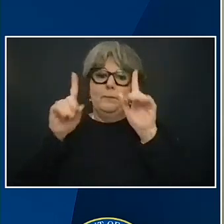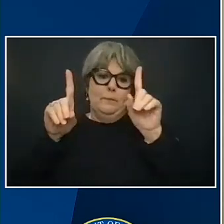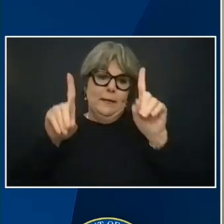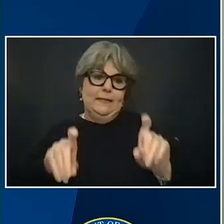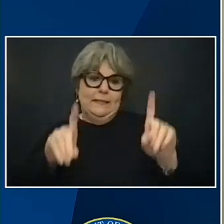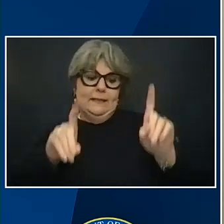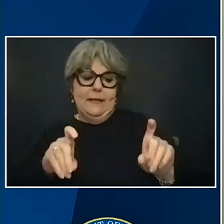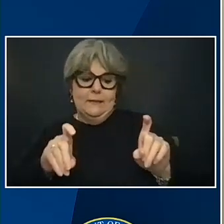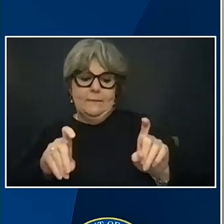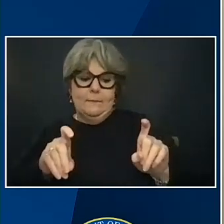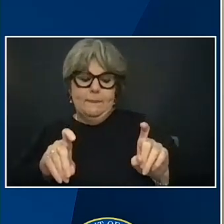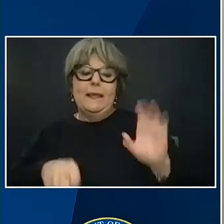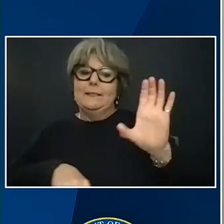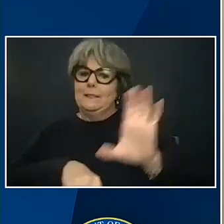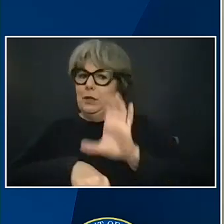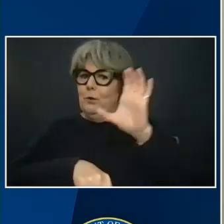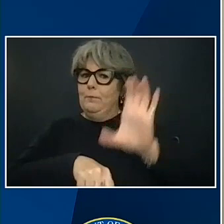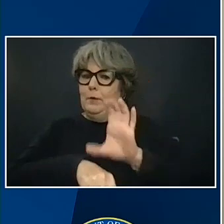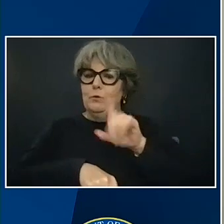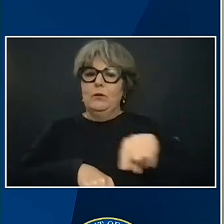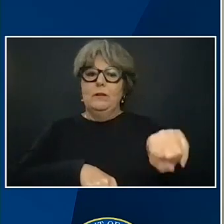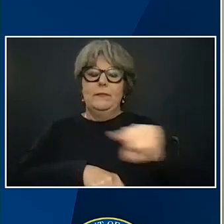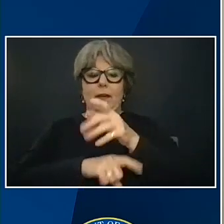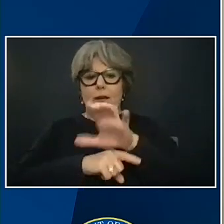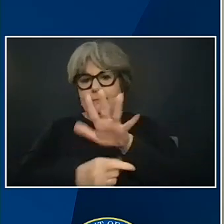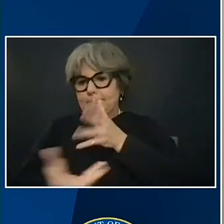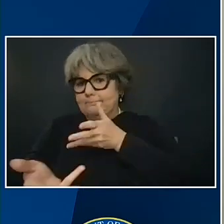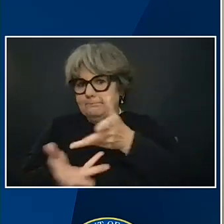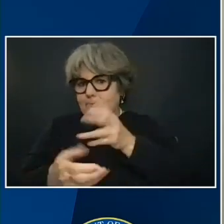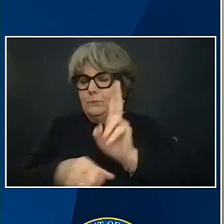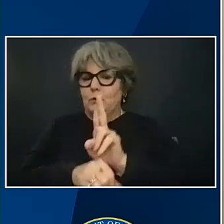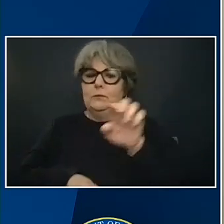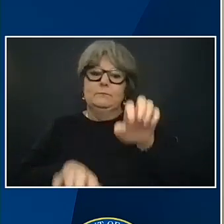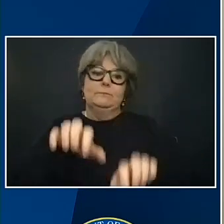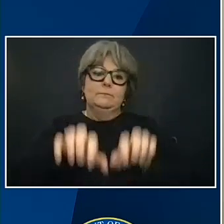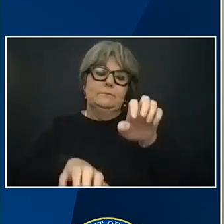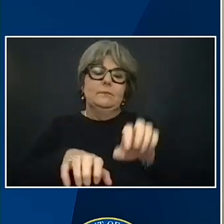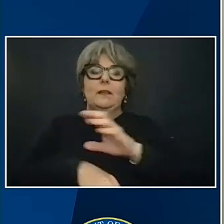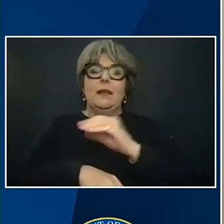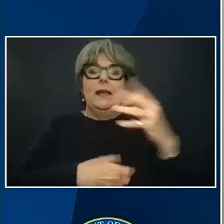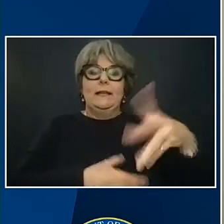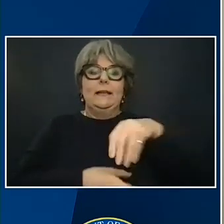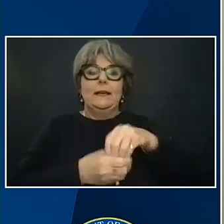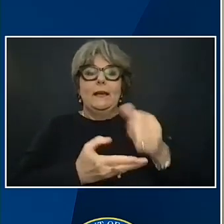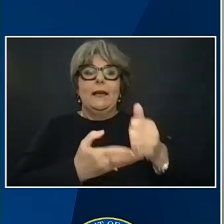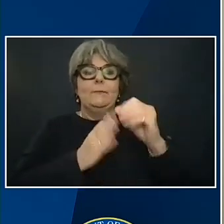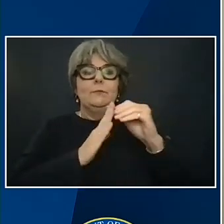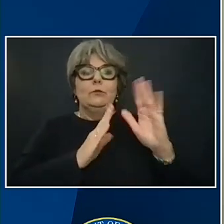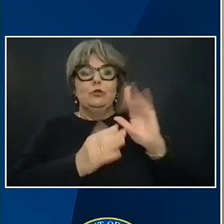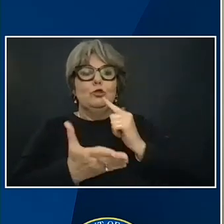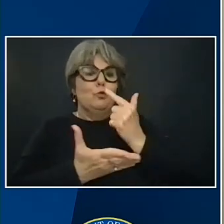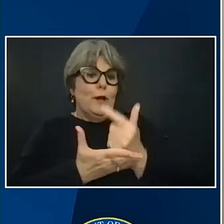computer. They are forced to engage in the material, and the engagement helps our students to graduate to get licensed and